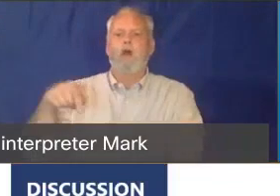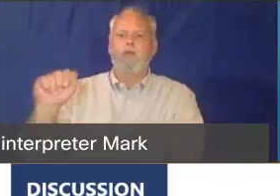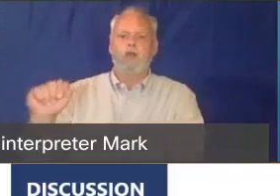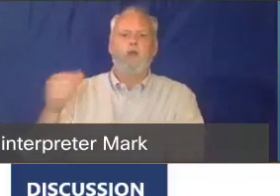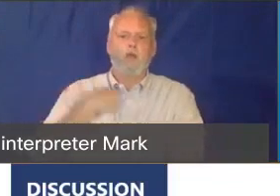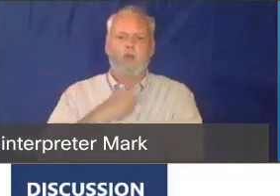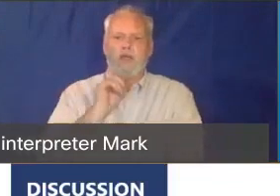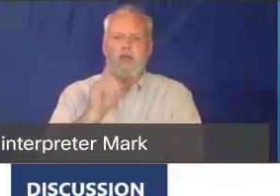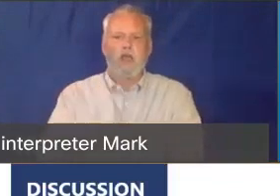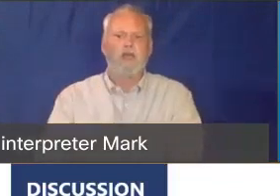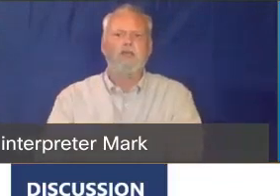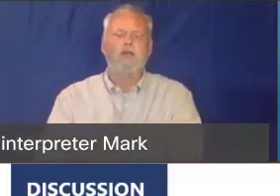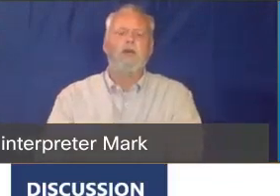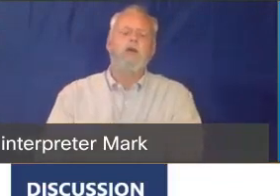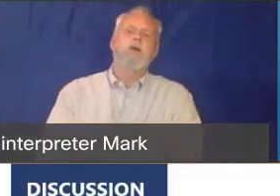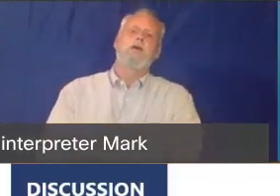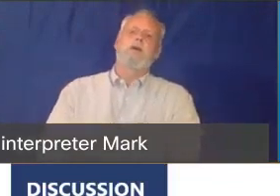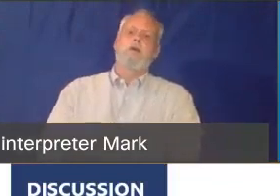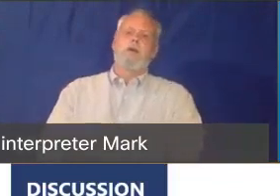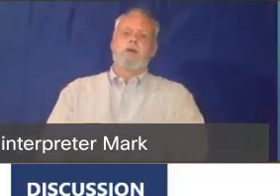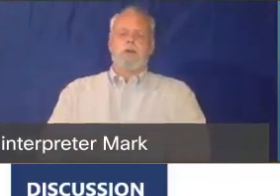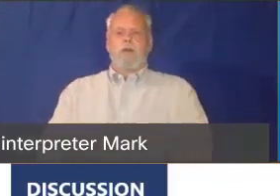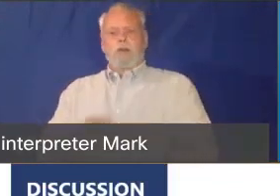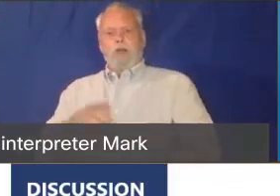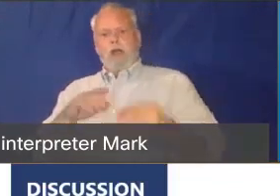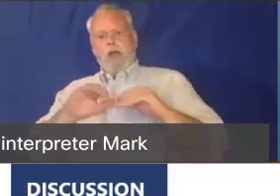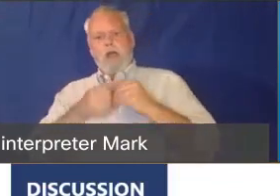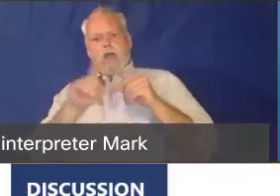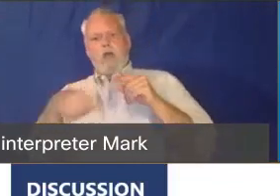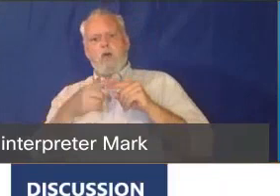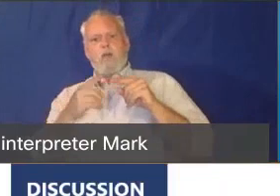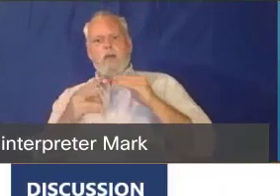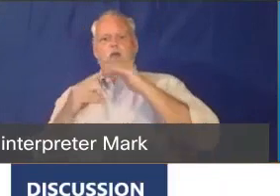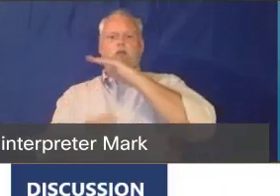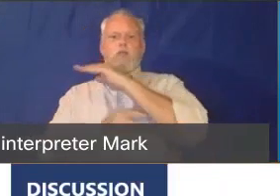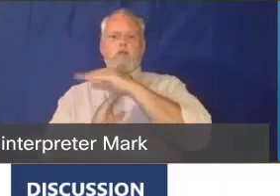Verbally 1 is how about the bridge across to Arlington?